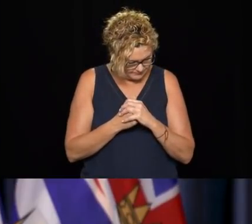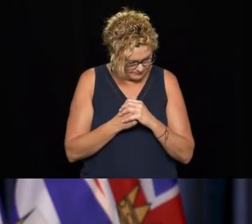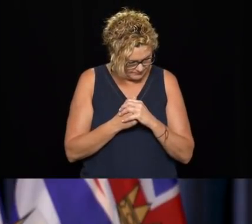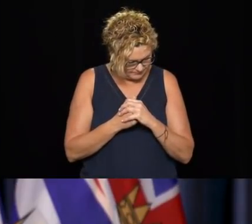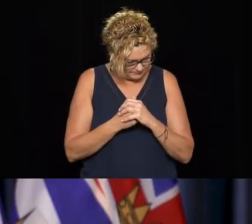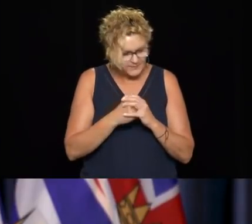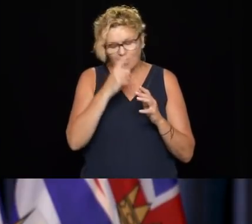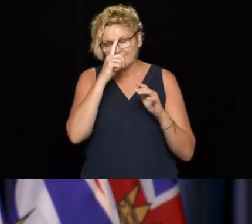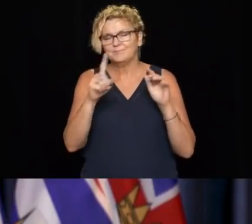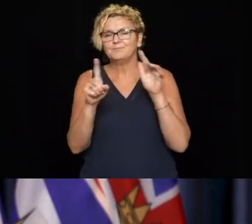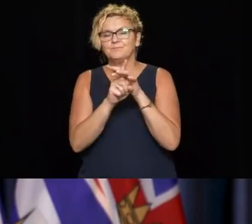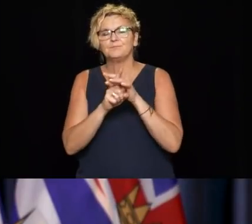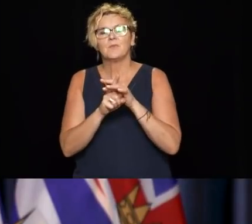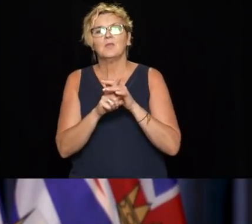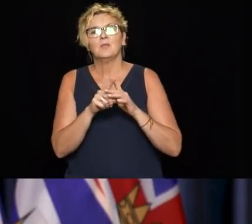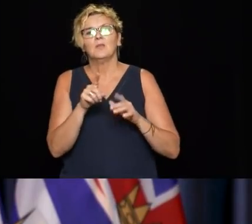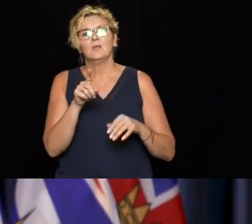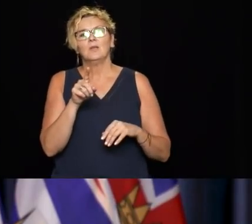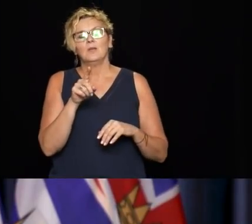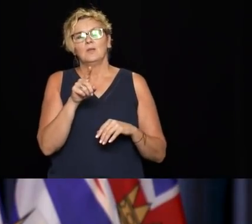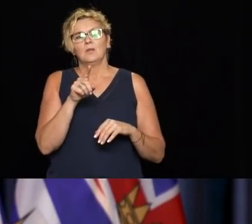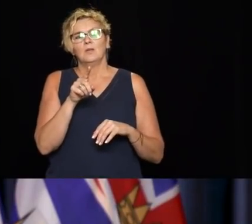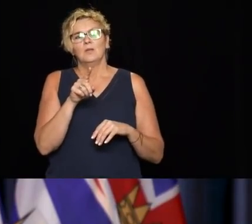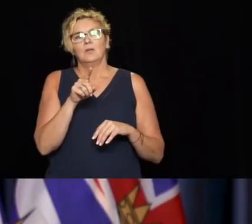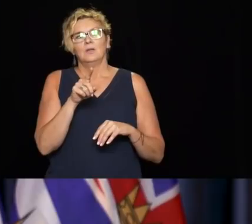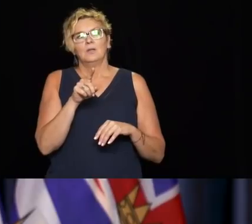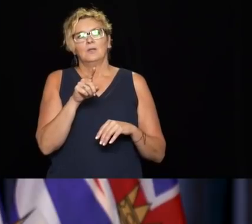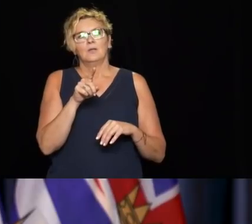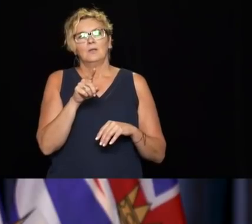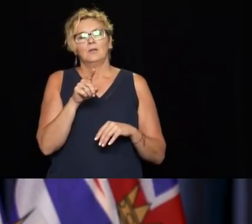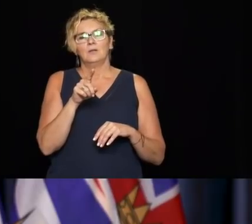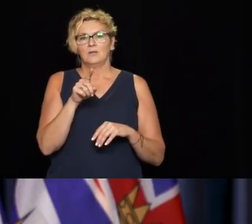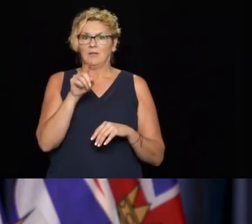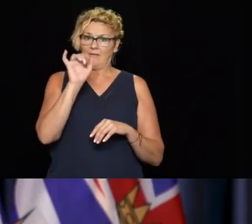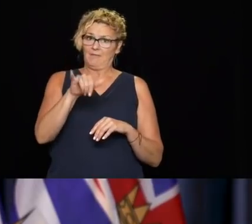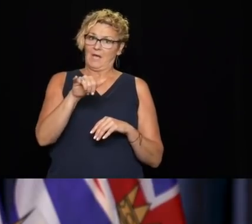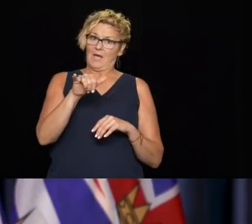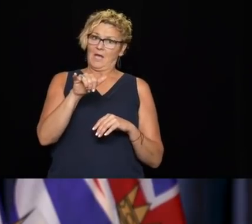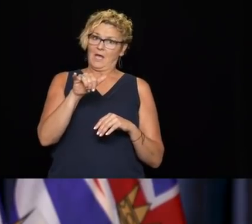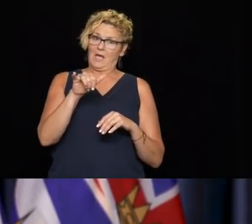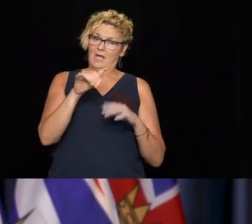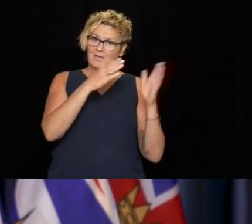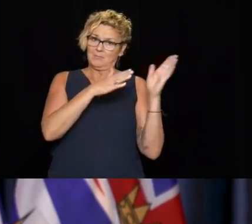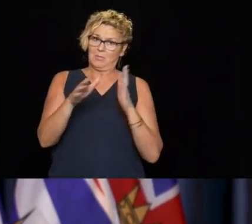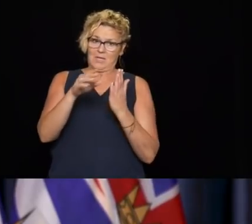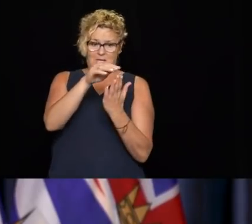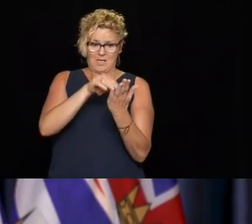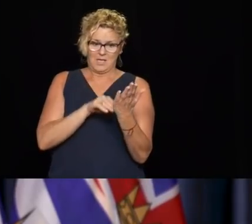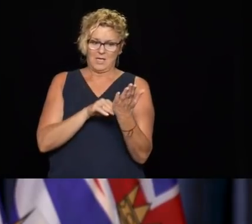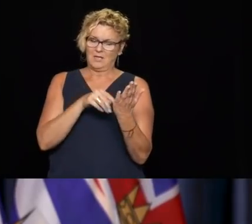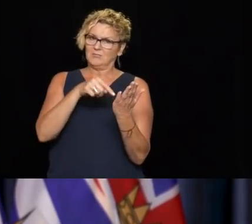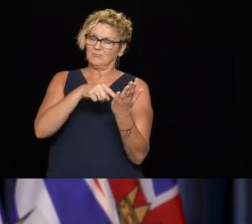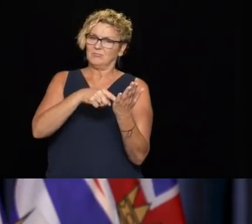sorry, I lost my train of thought hang on a 2nd. Would you say this plan